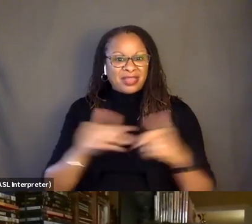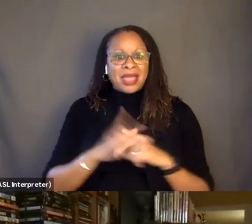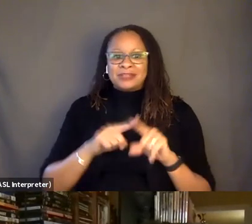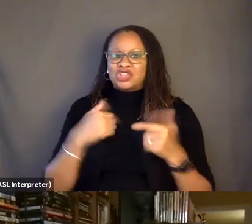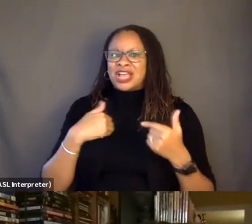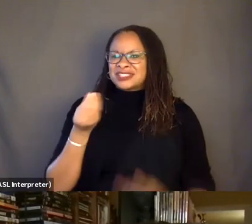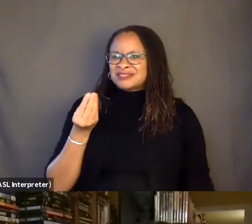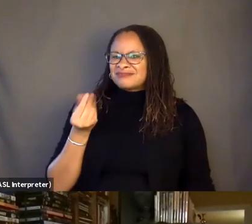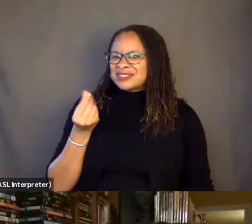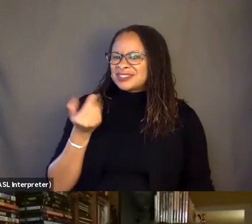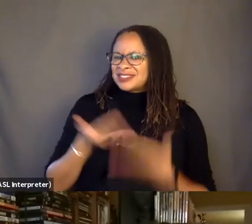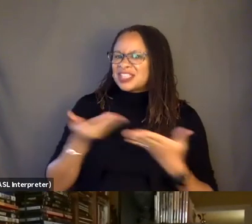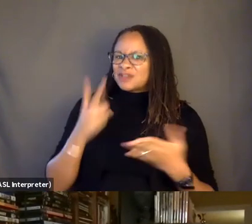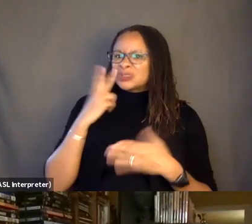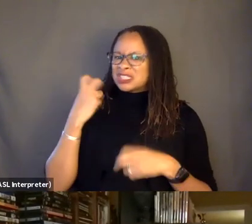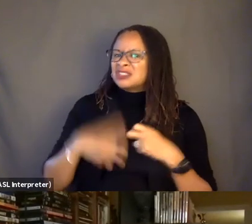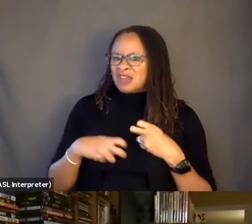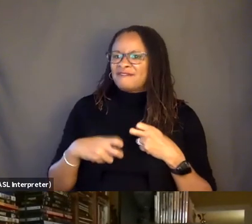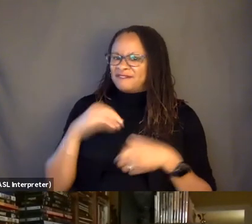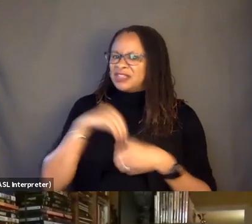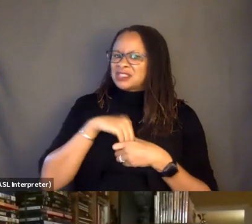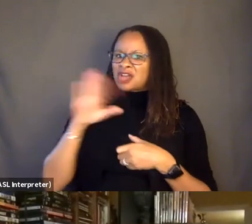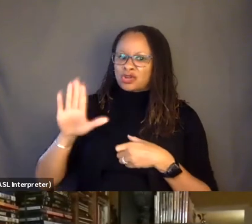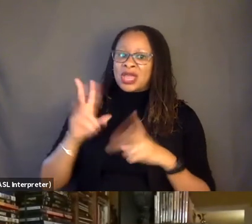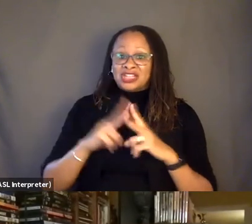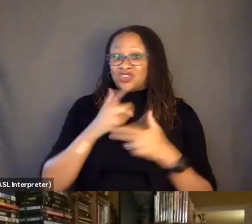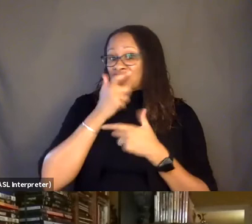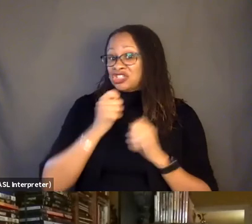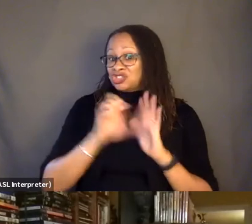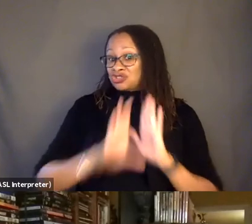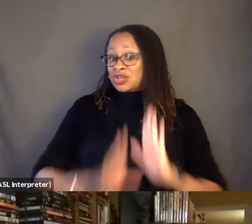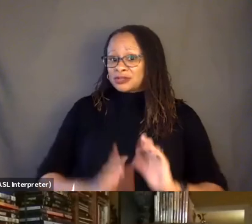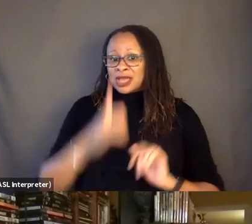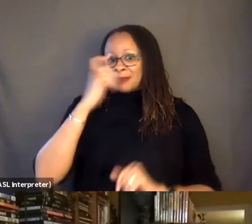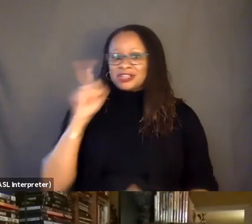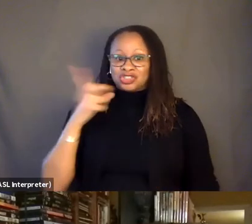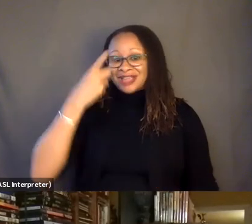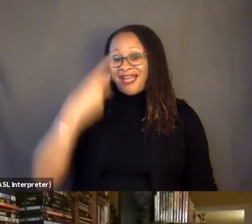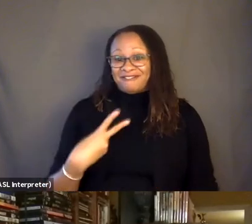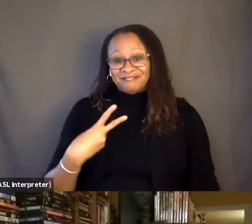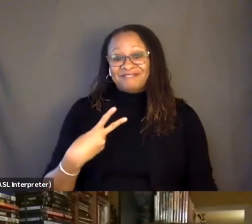You can see the toughness in her. She's also very interesting character because she is half American.